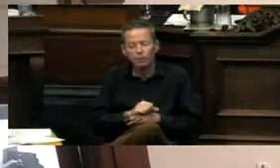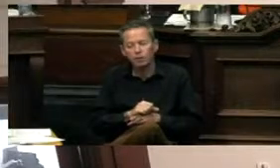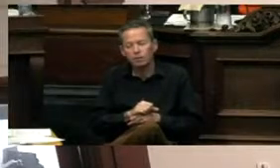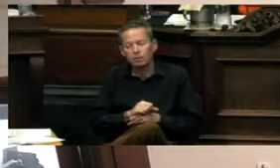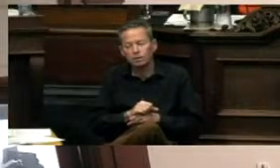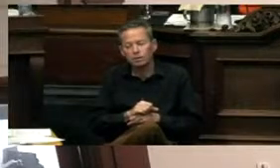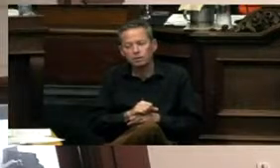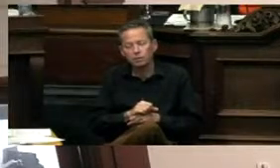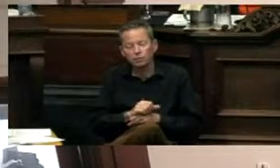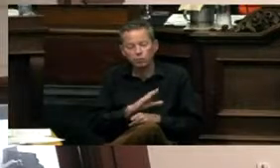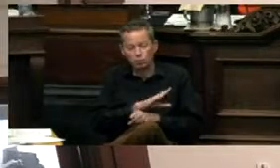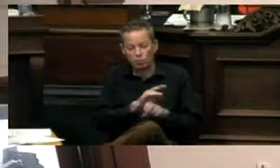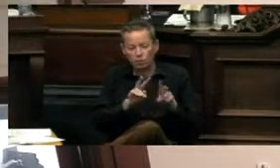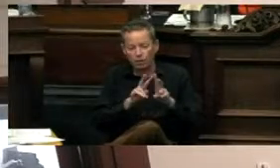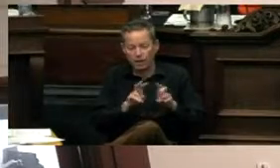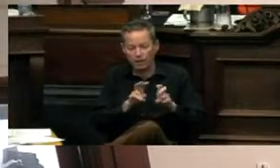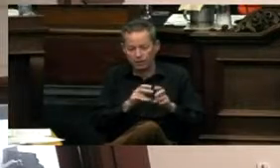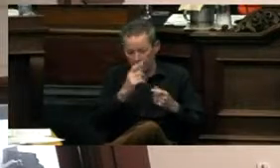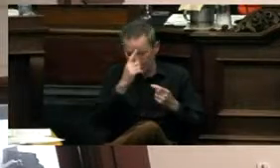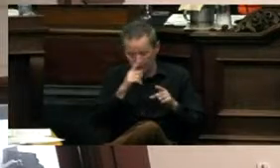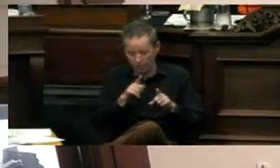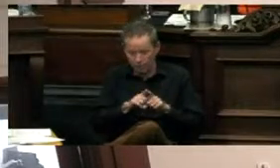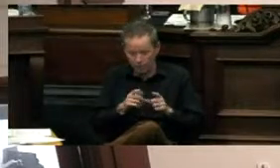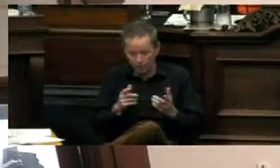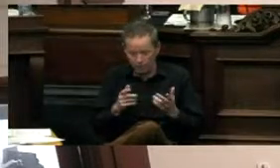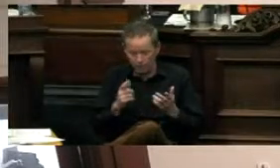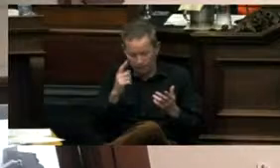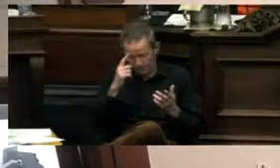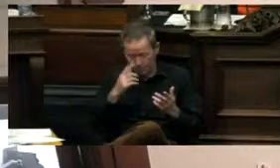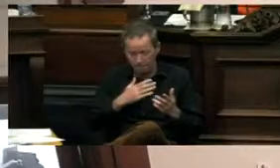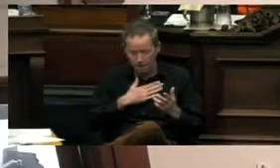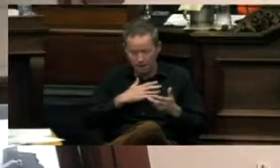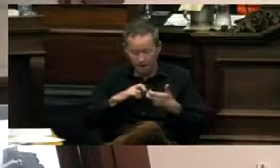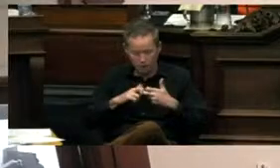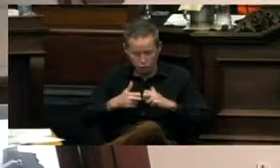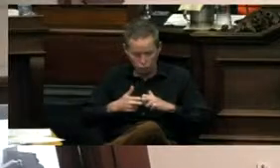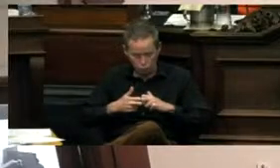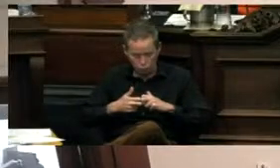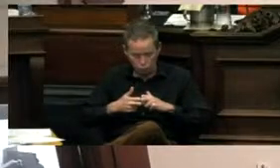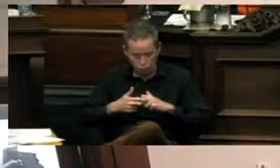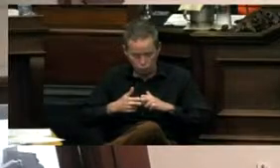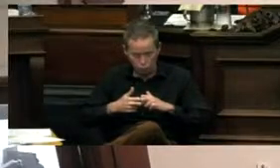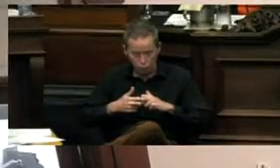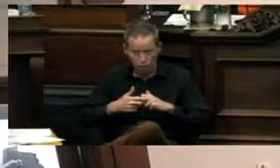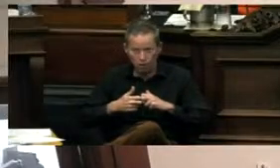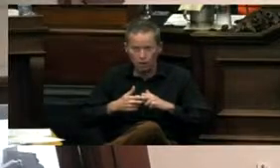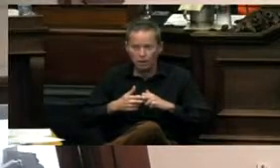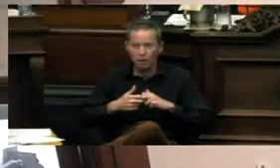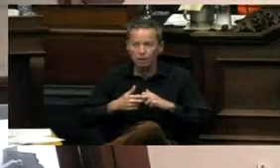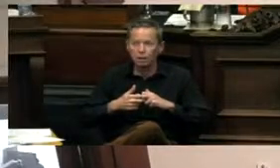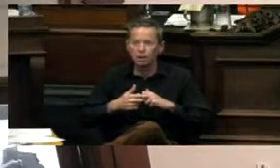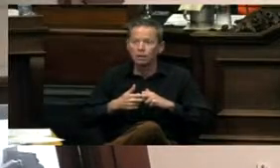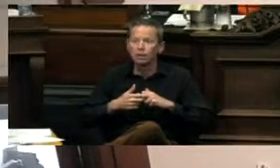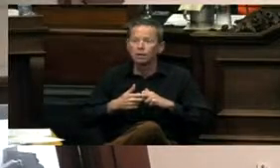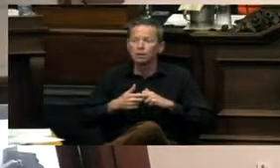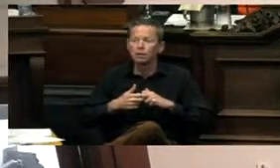people there, we should do it. And if we can't, then we can't. Absolutely. And I think so your